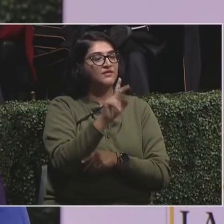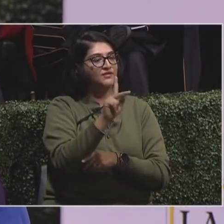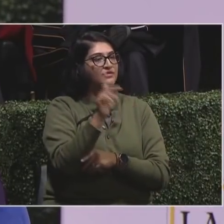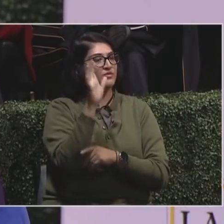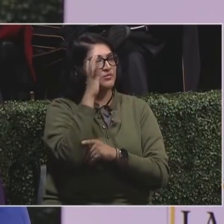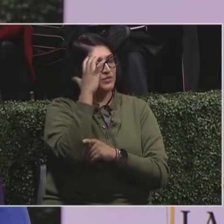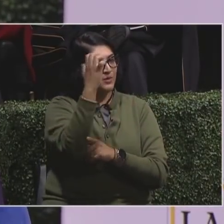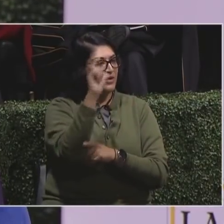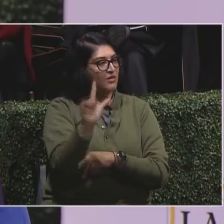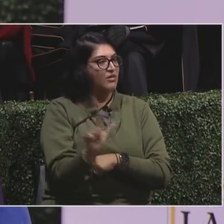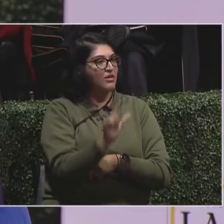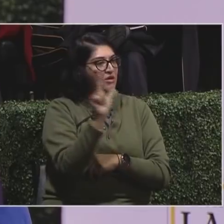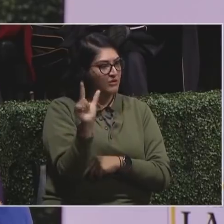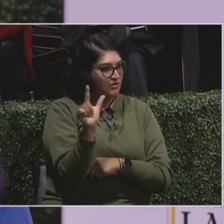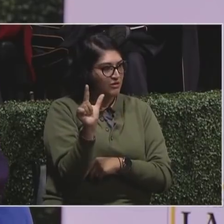MEMBERS OF THE